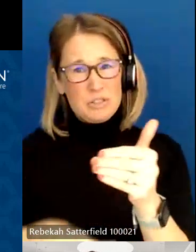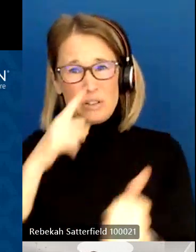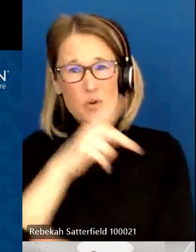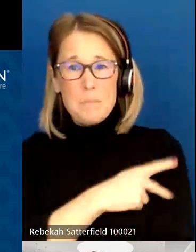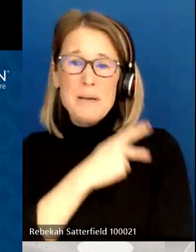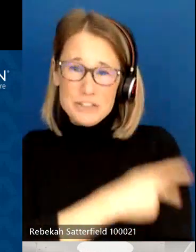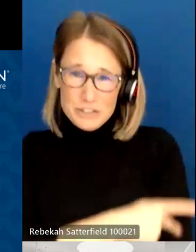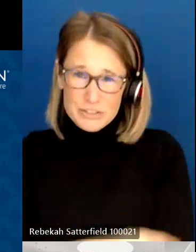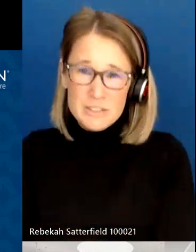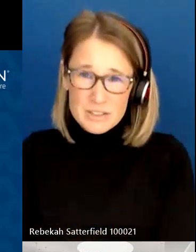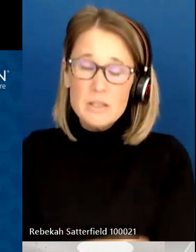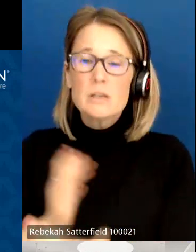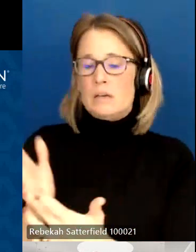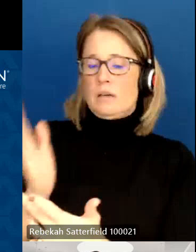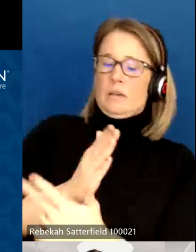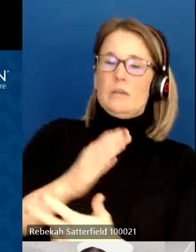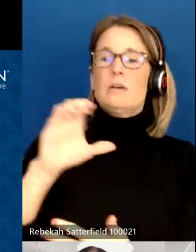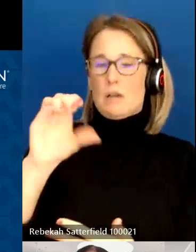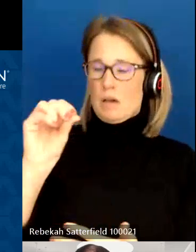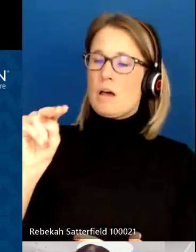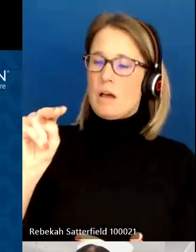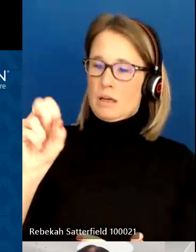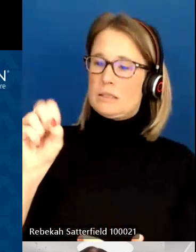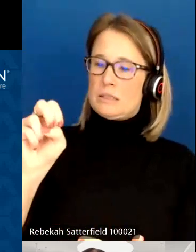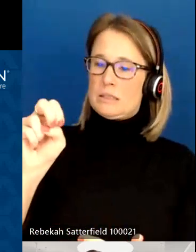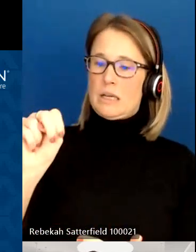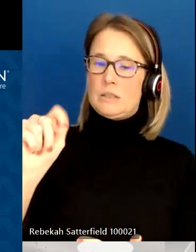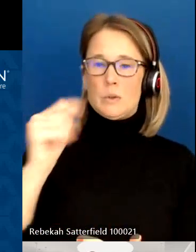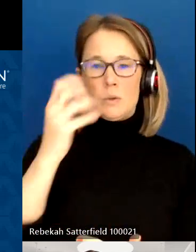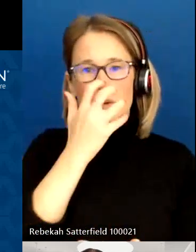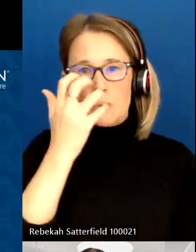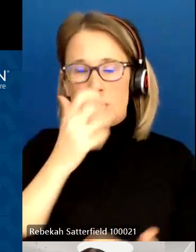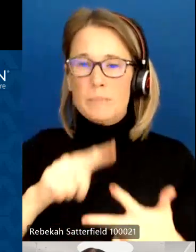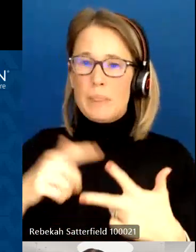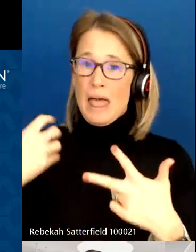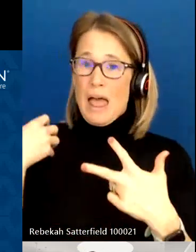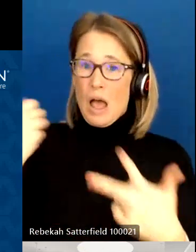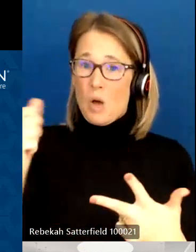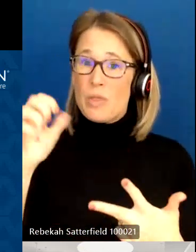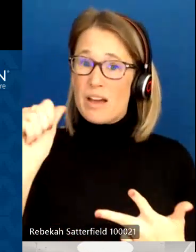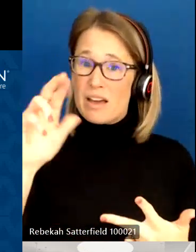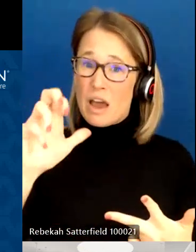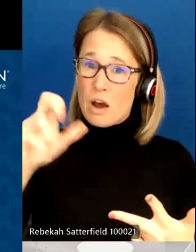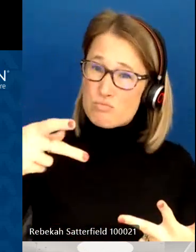um consent forms are a big thing Healthcare proxies you know Advanced directives um I mean